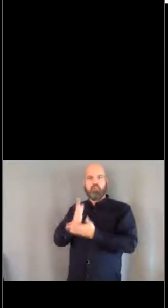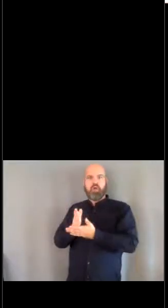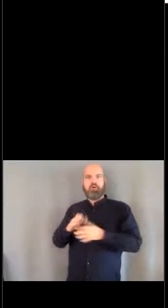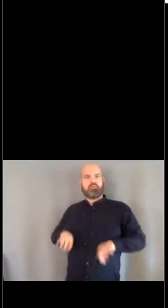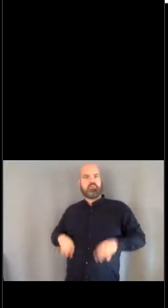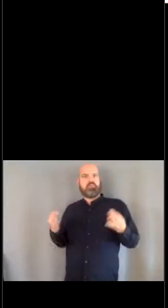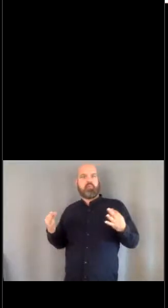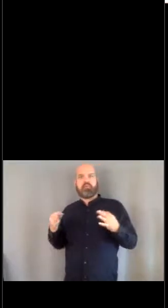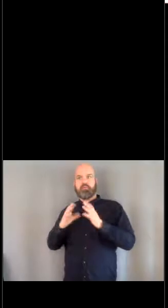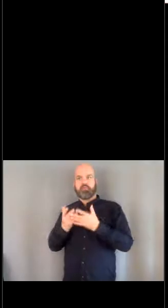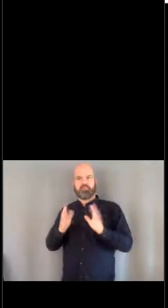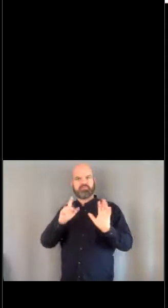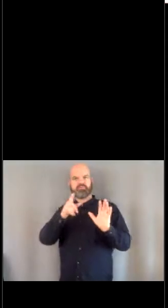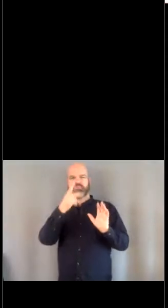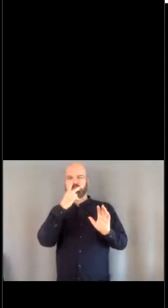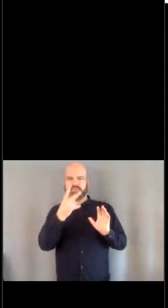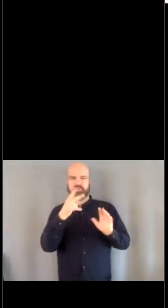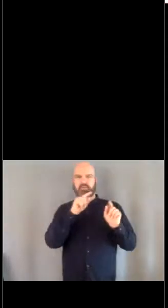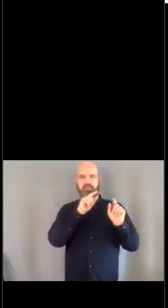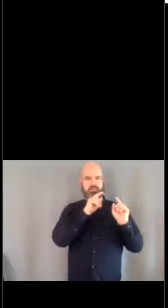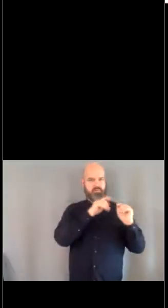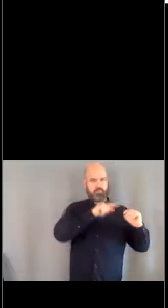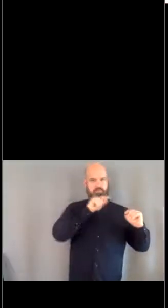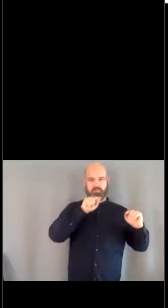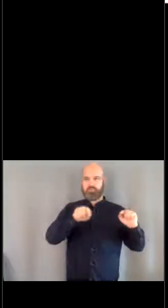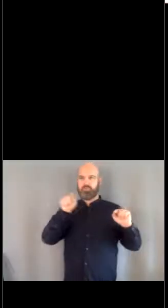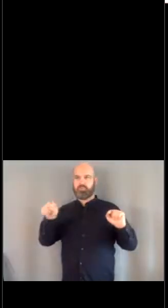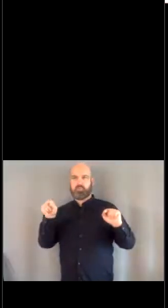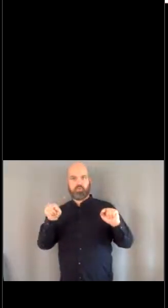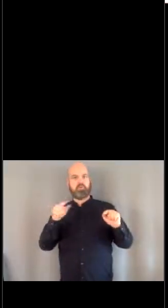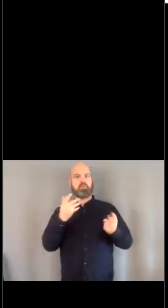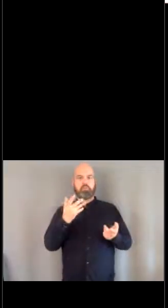we need to adjust the means test threshold,